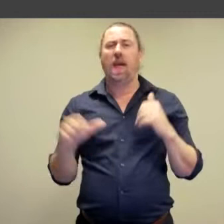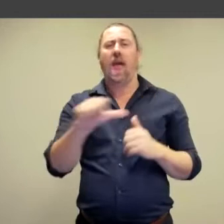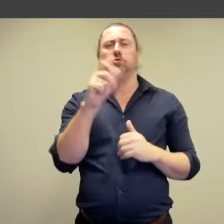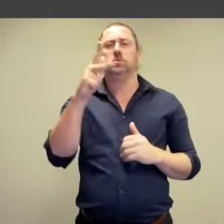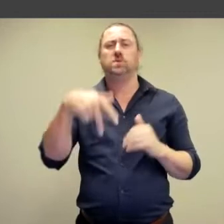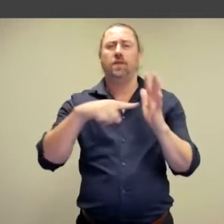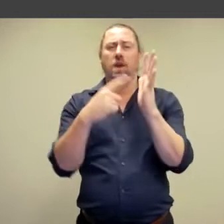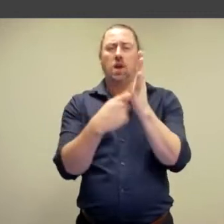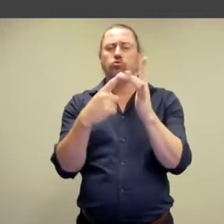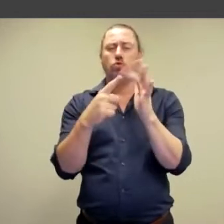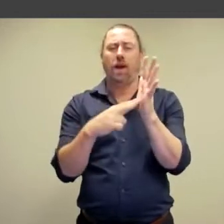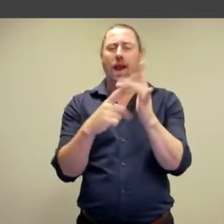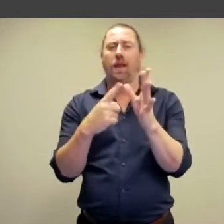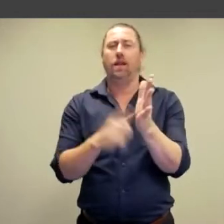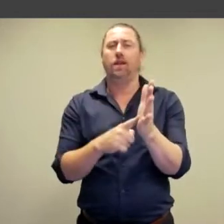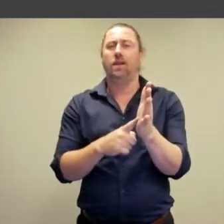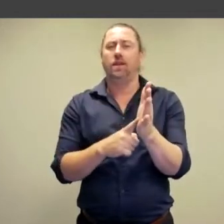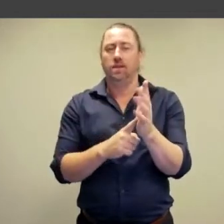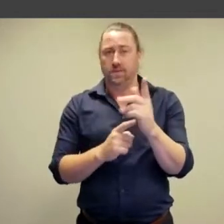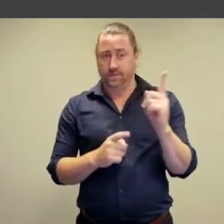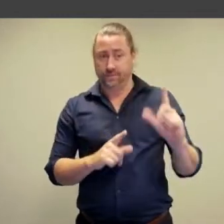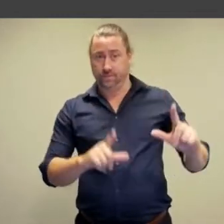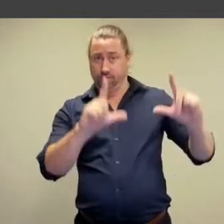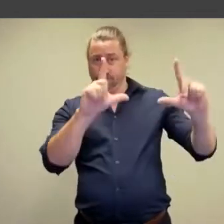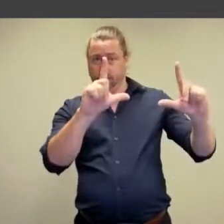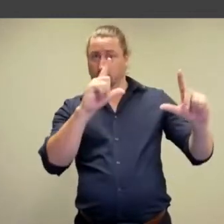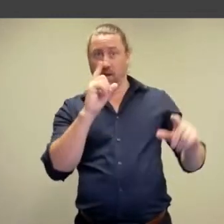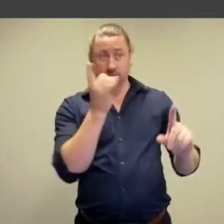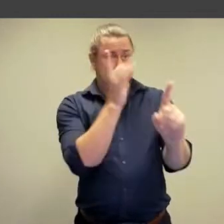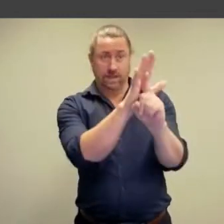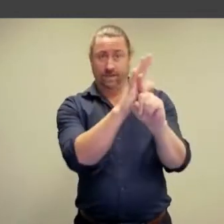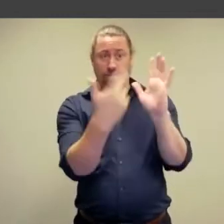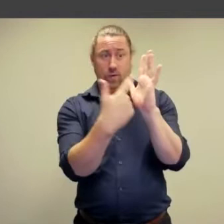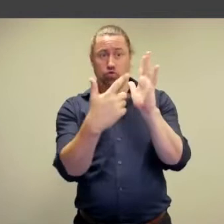Triennial,